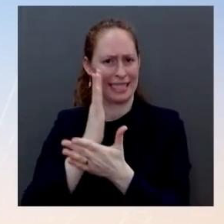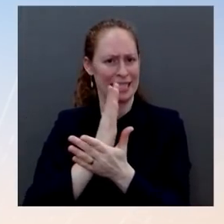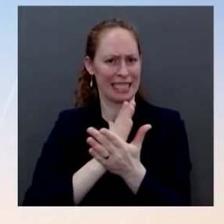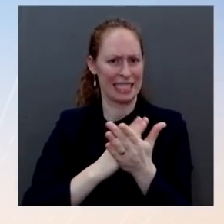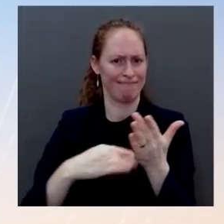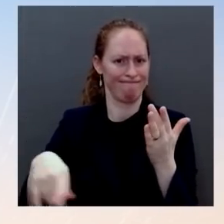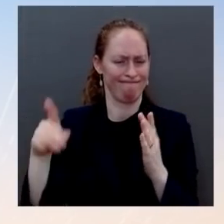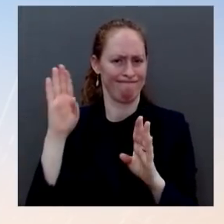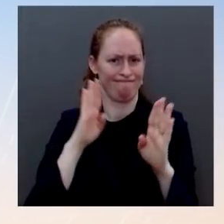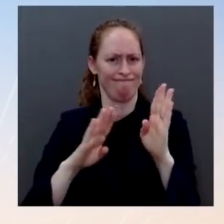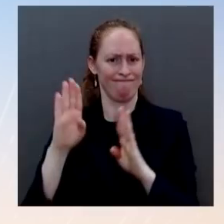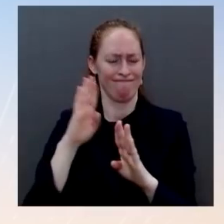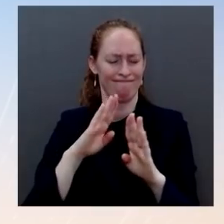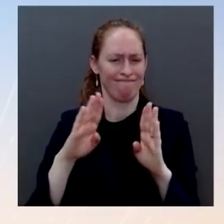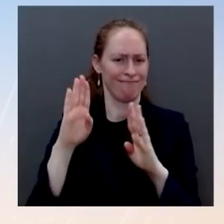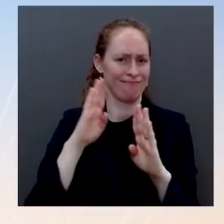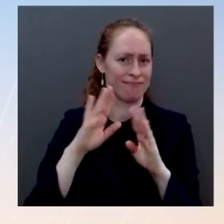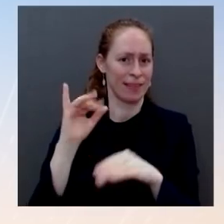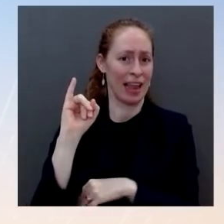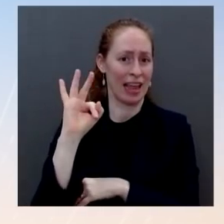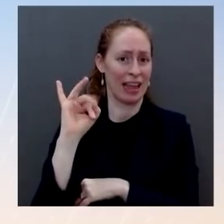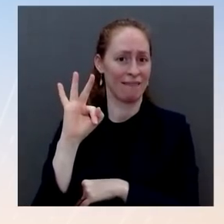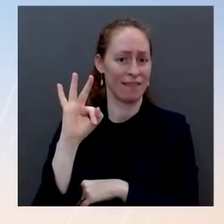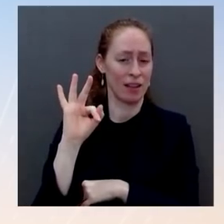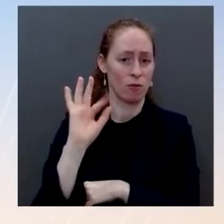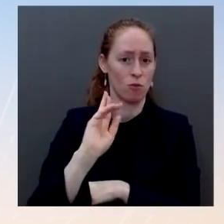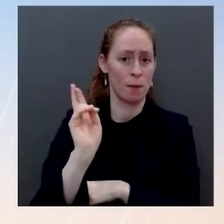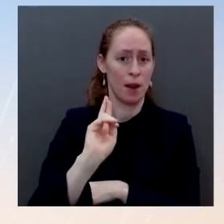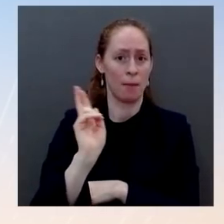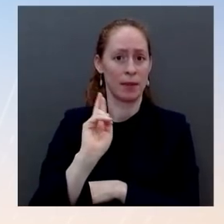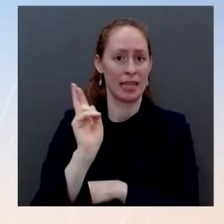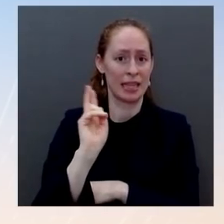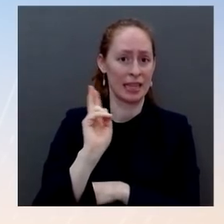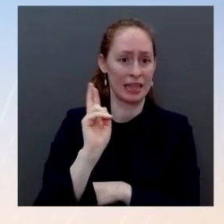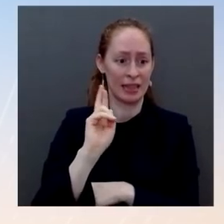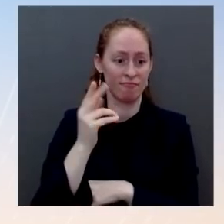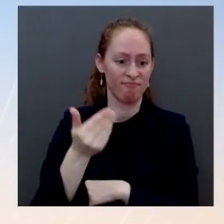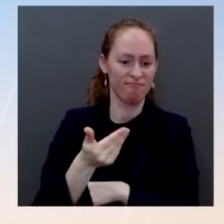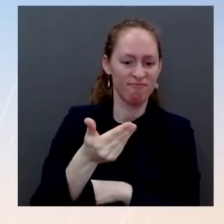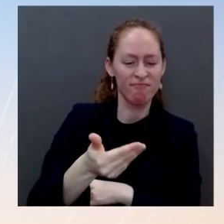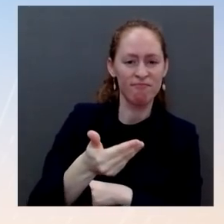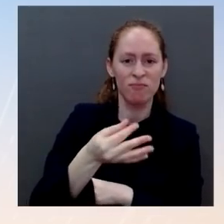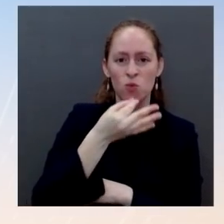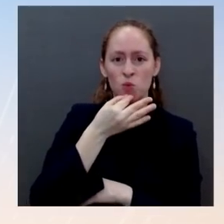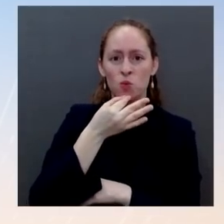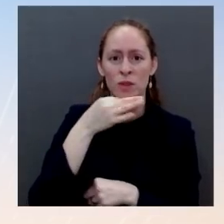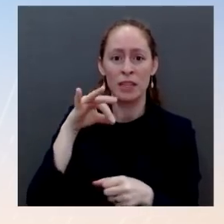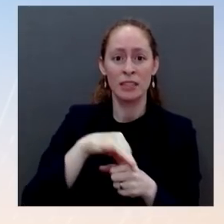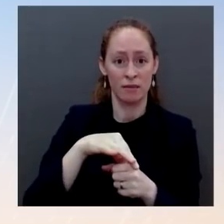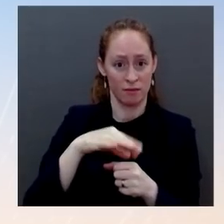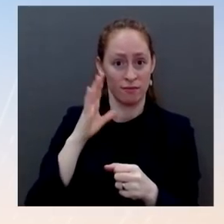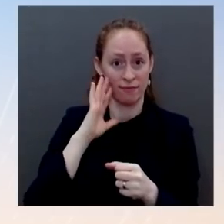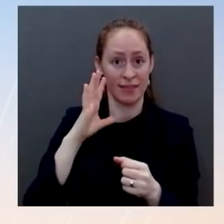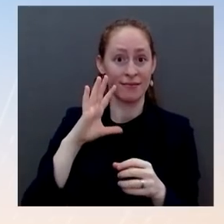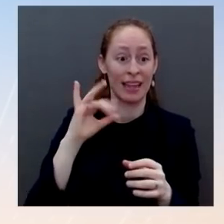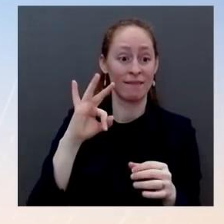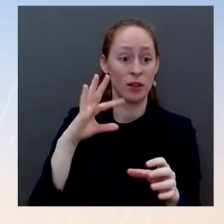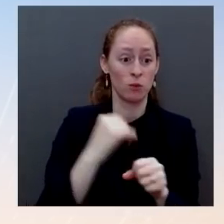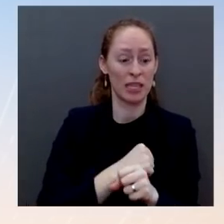Ms. Psaki: Well, I'm not going to get ahead of an outcome of midterm elections that is many months away. What our focus is on now is getting voting rights legislation passed